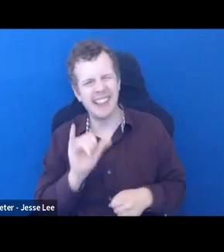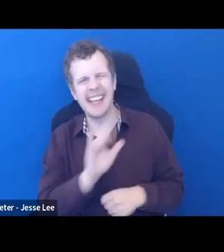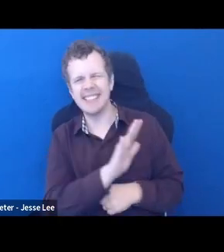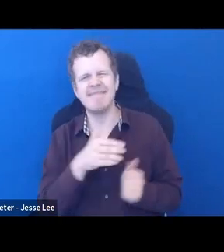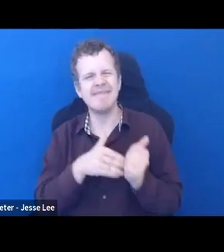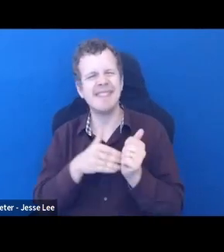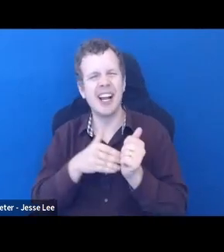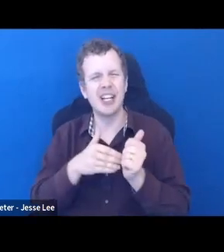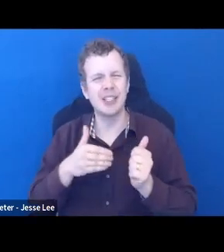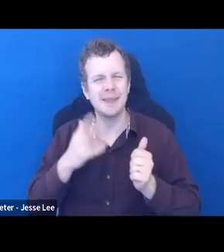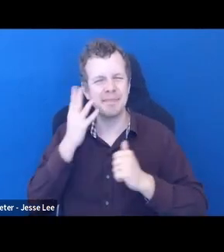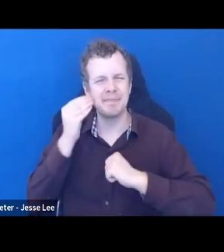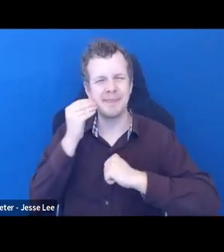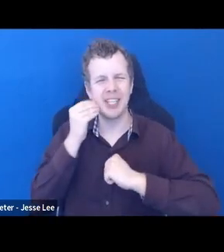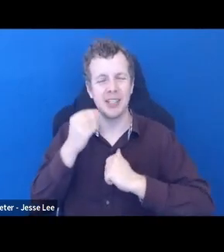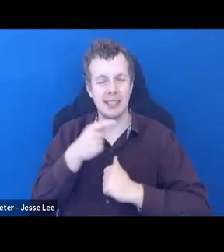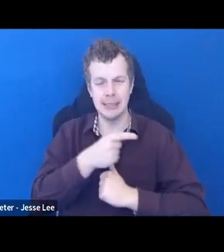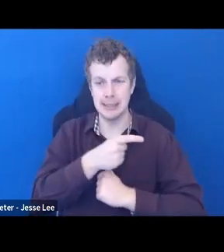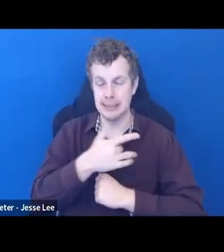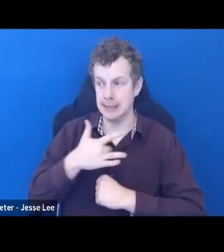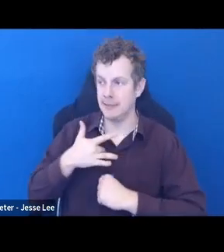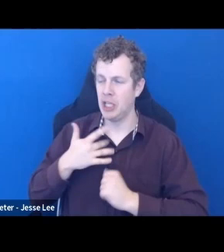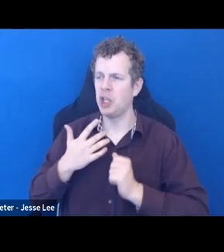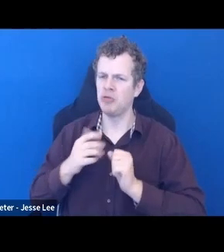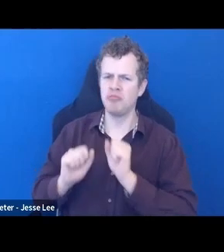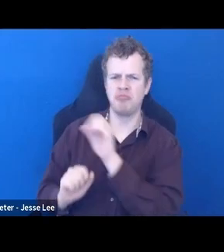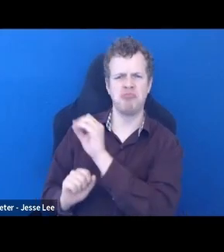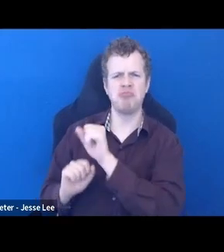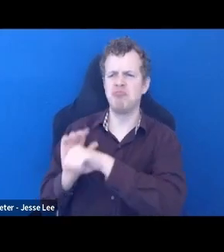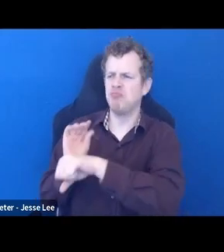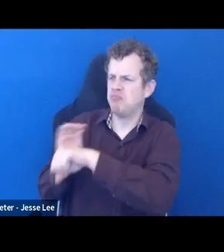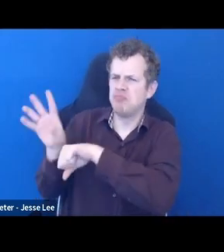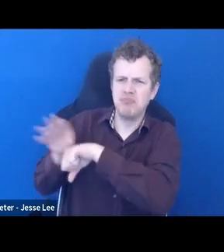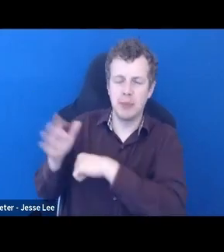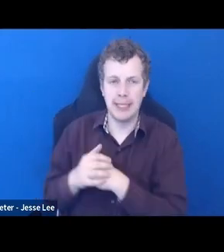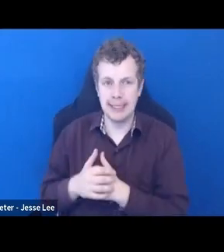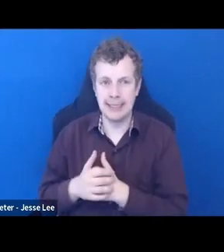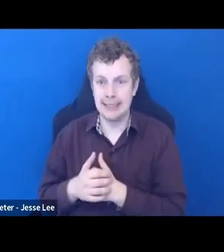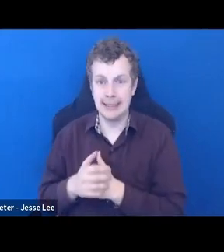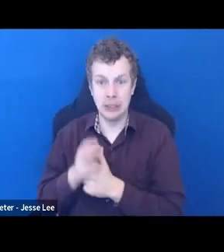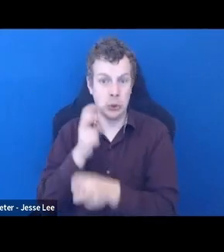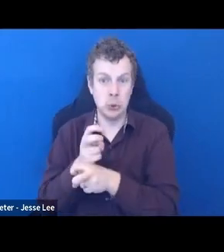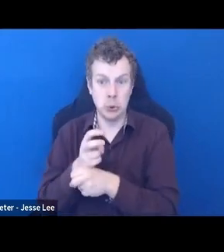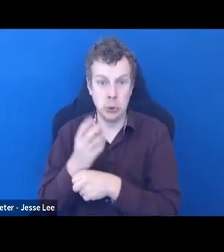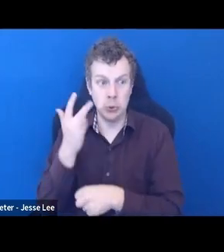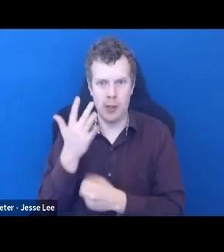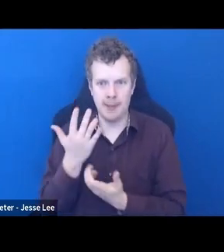to guide any shared informed decision-making with the family when this is what you have in the research.